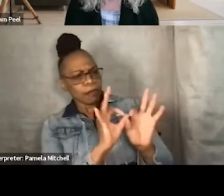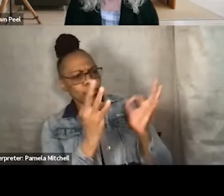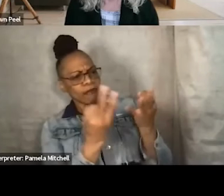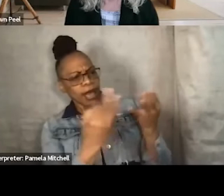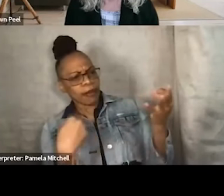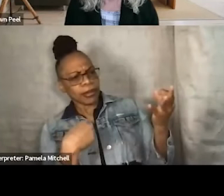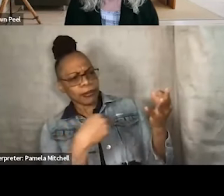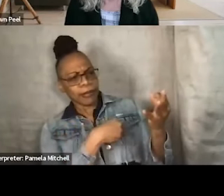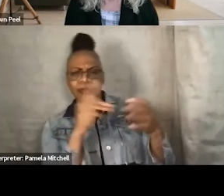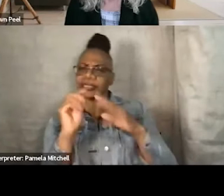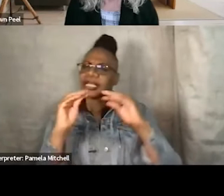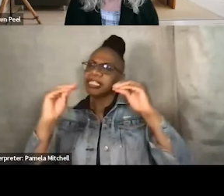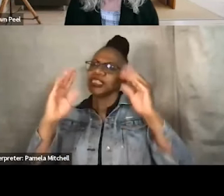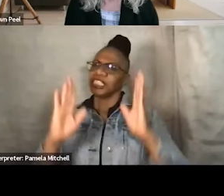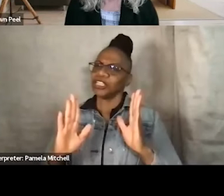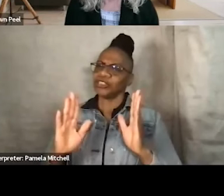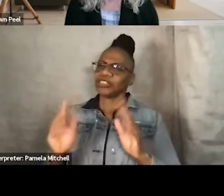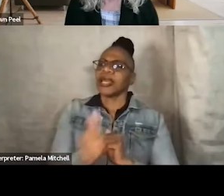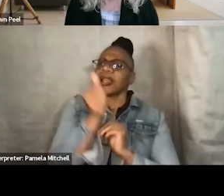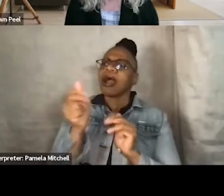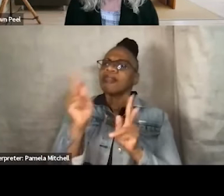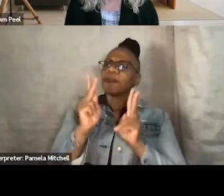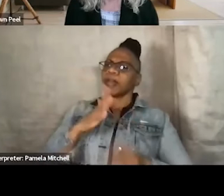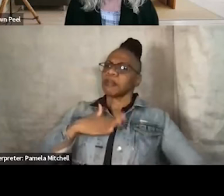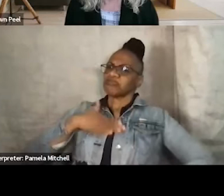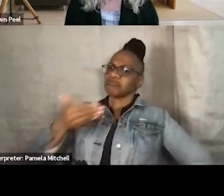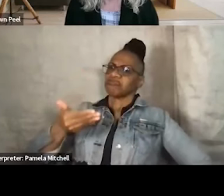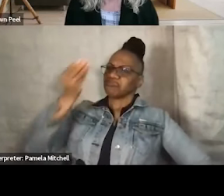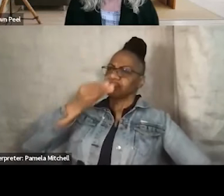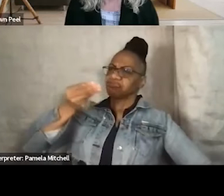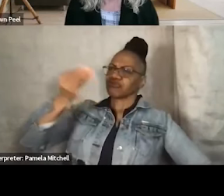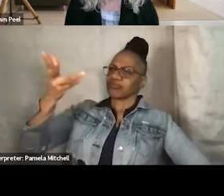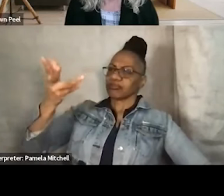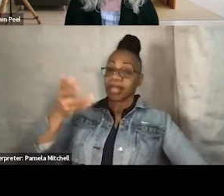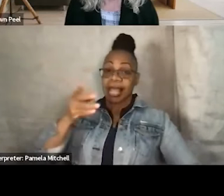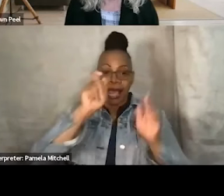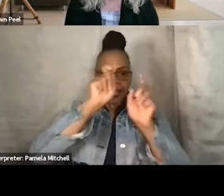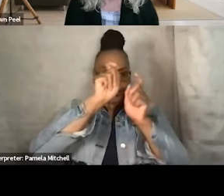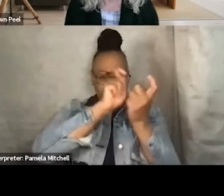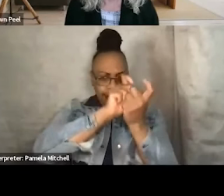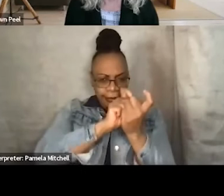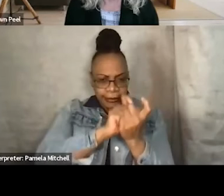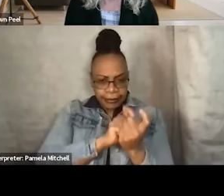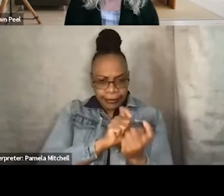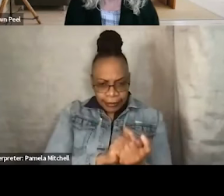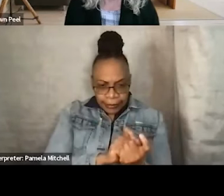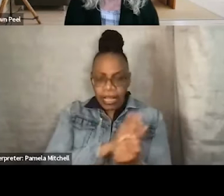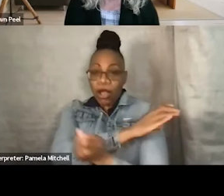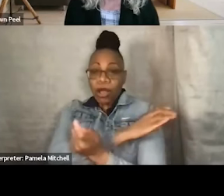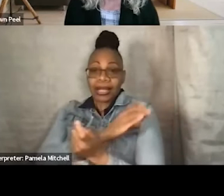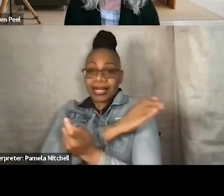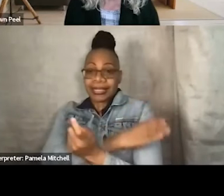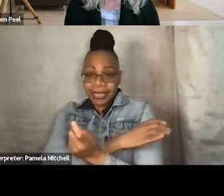and who are willing to share information. These details, along with the clinician's observations, are critical in making an assessment